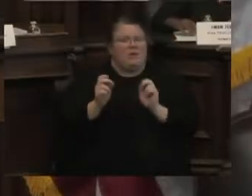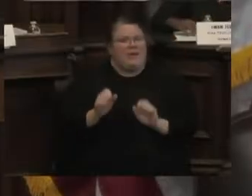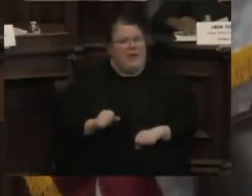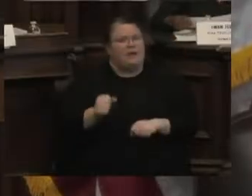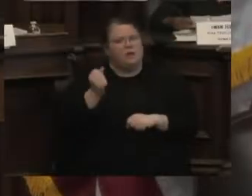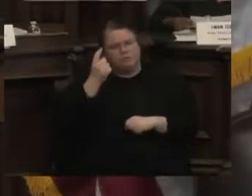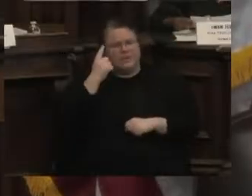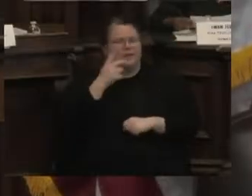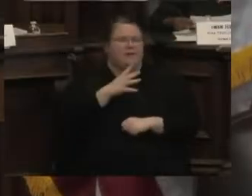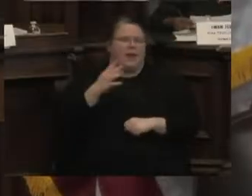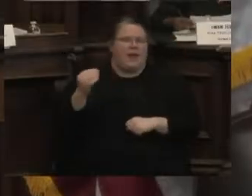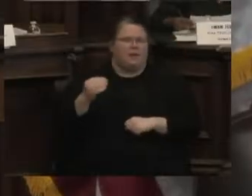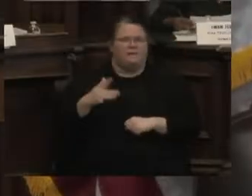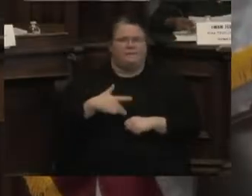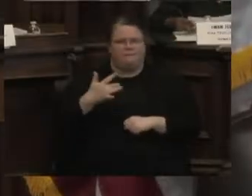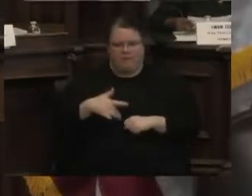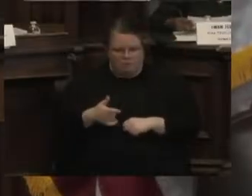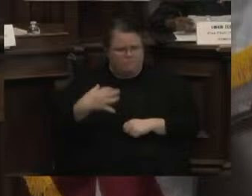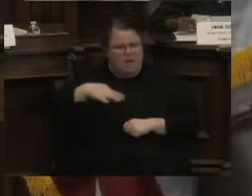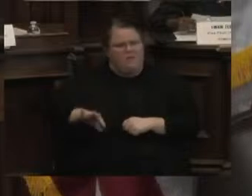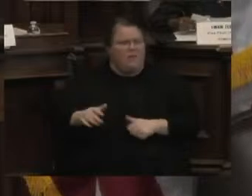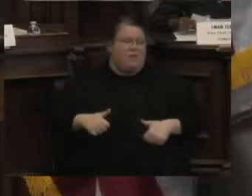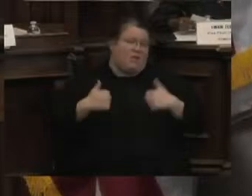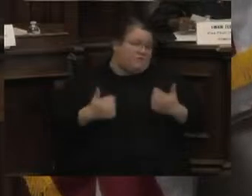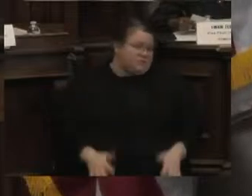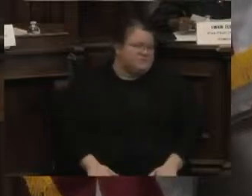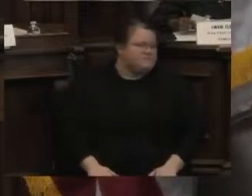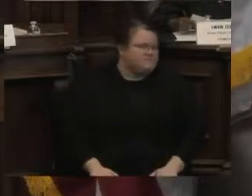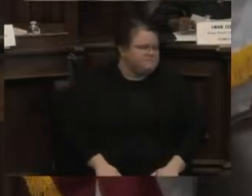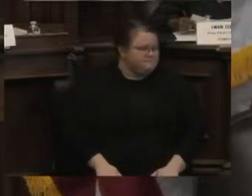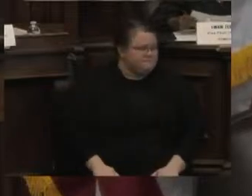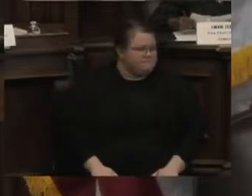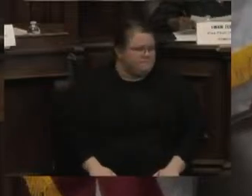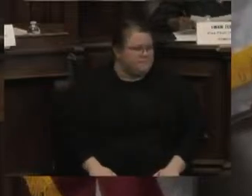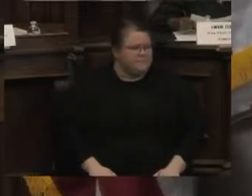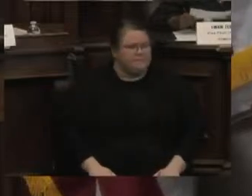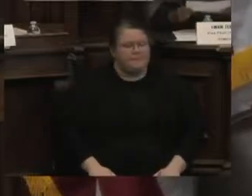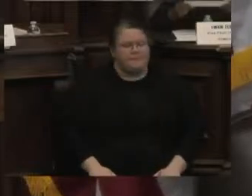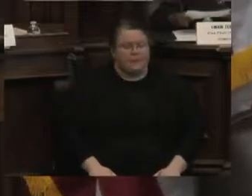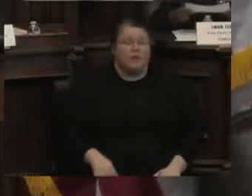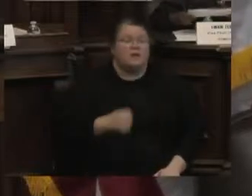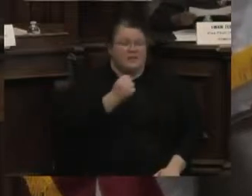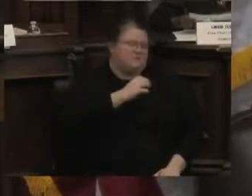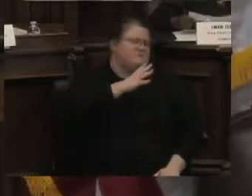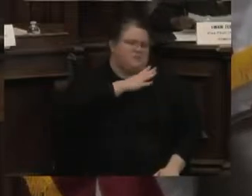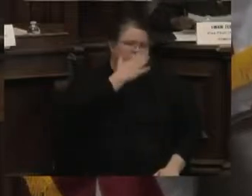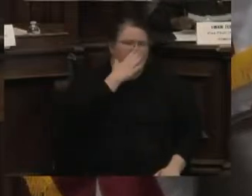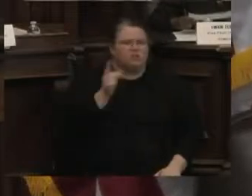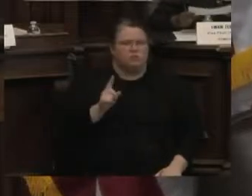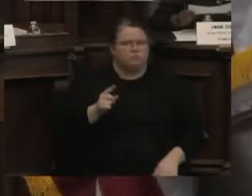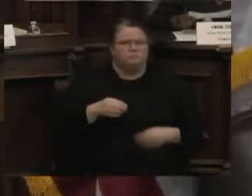information that people want to consume and can consume. So